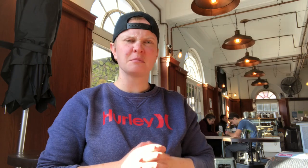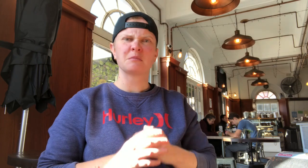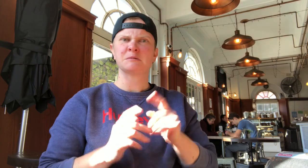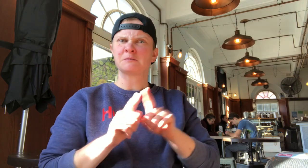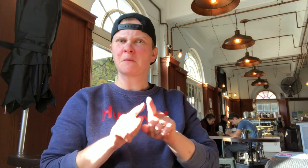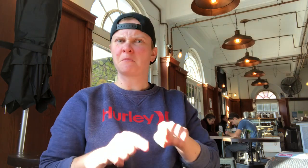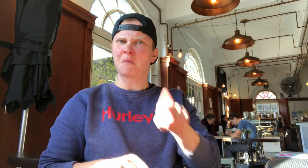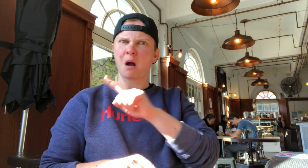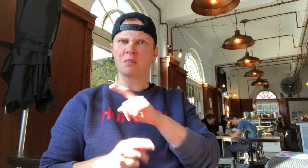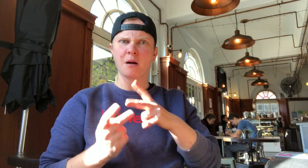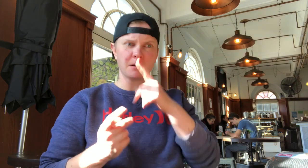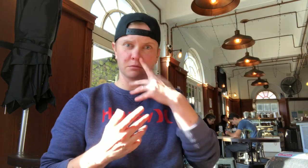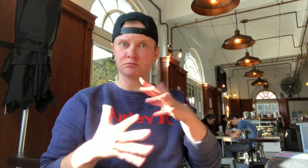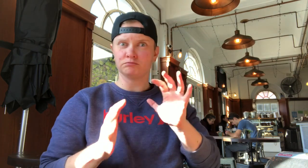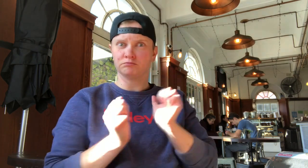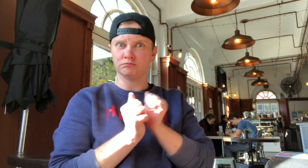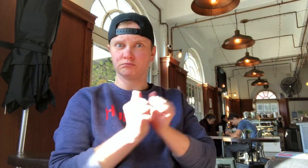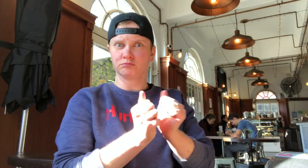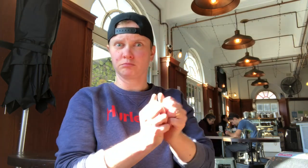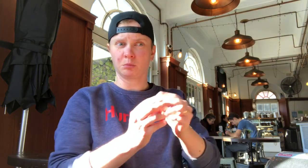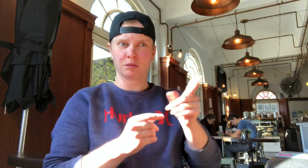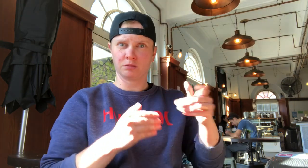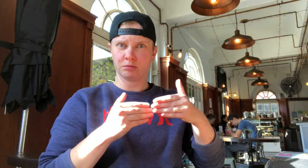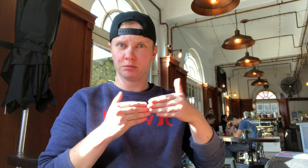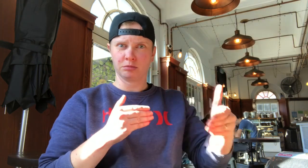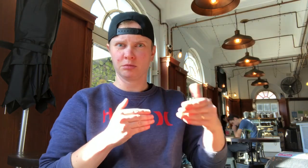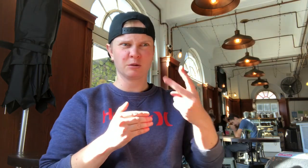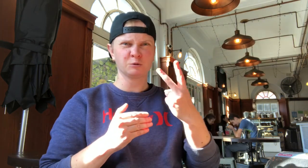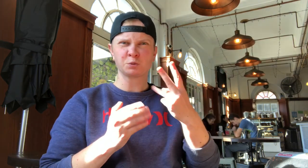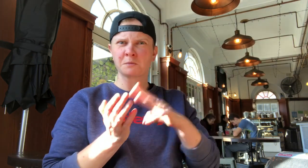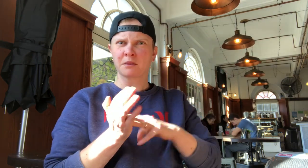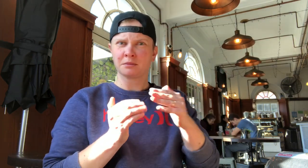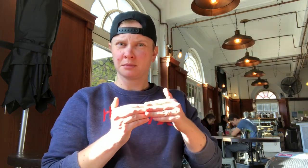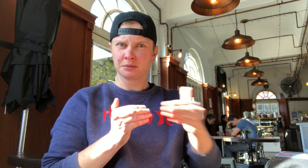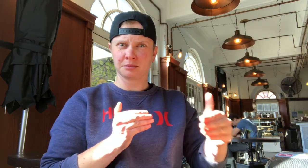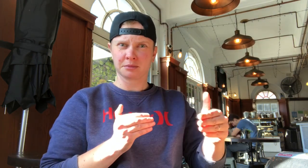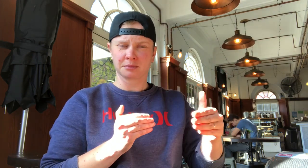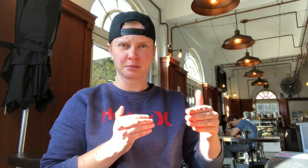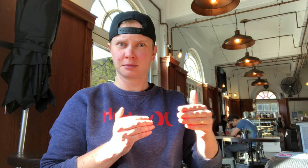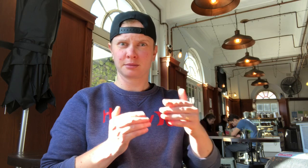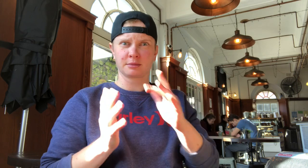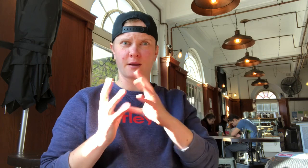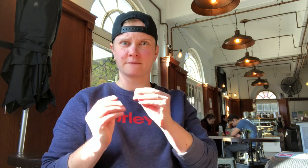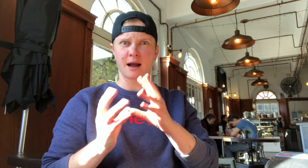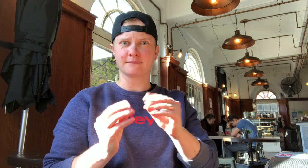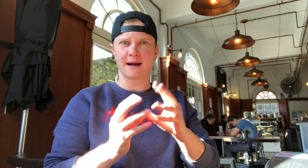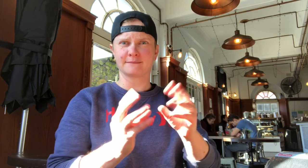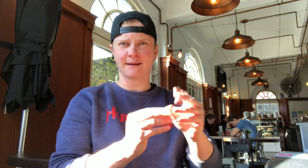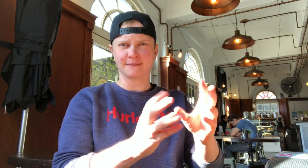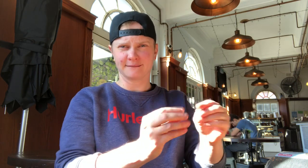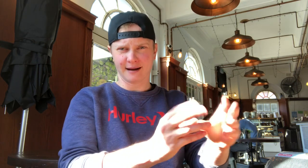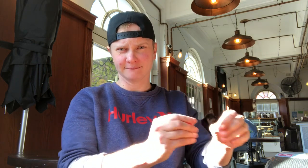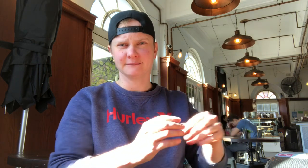Dr Hayes already had arranged appointments with other clients as well in the next 2 months but all of the appointments also had been cancelled